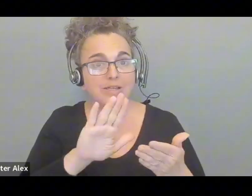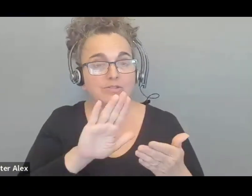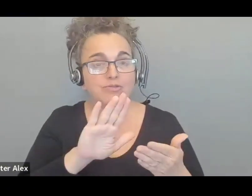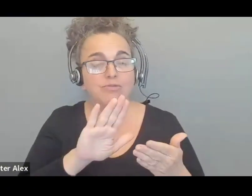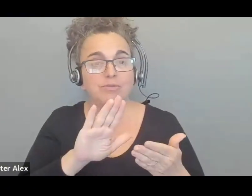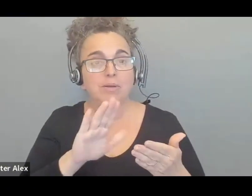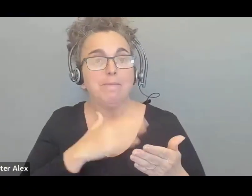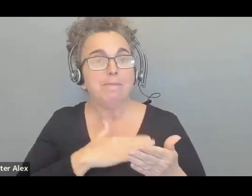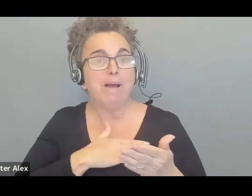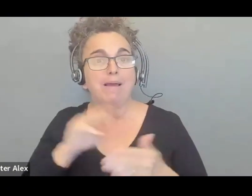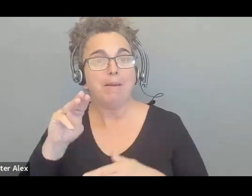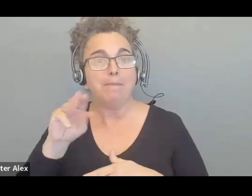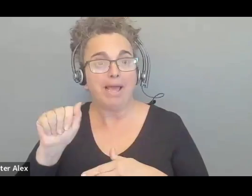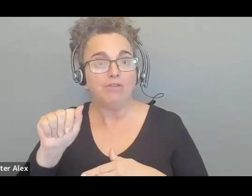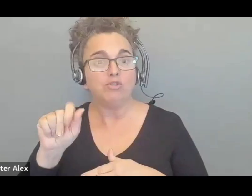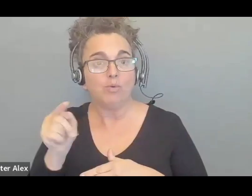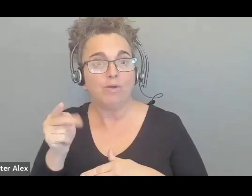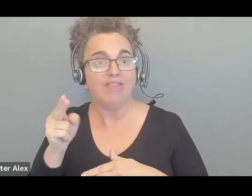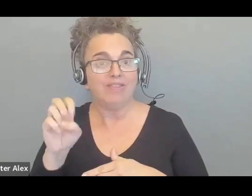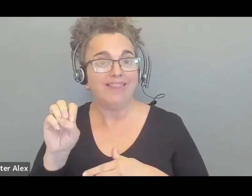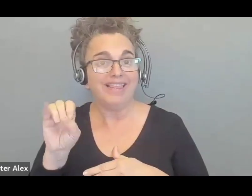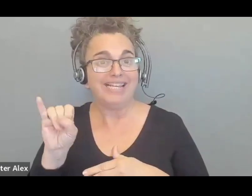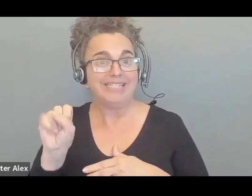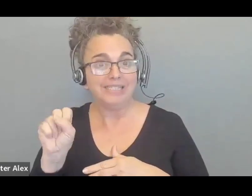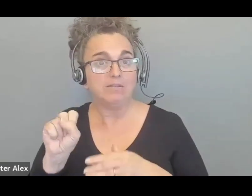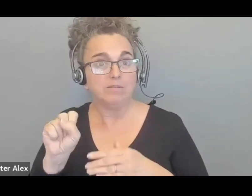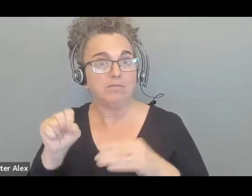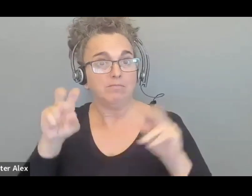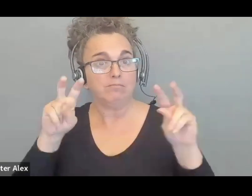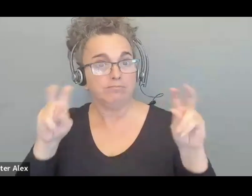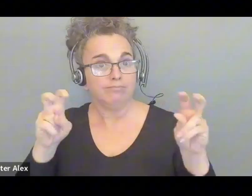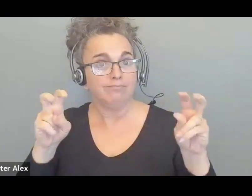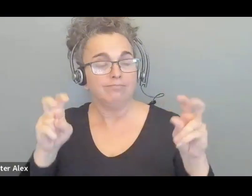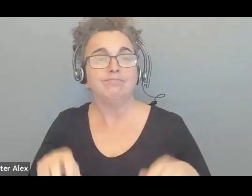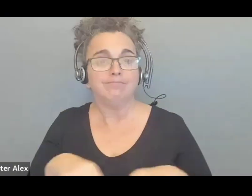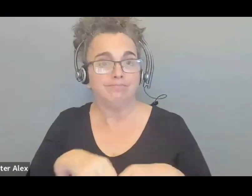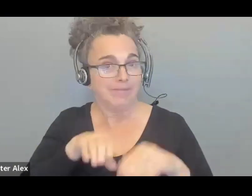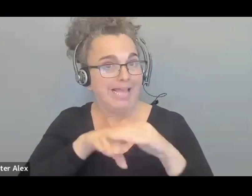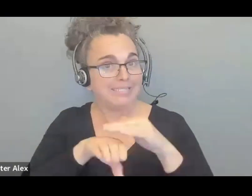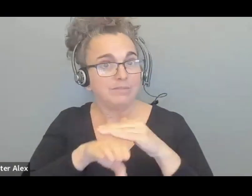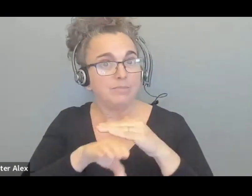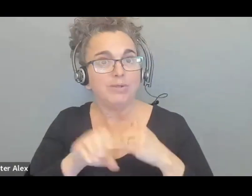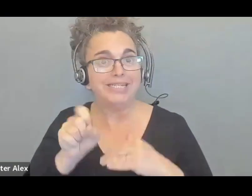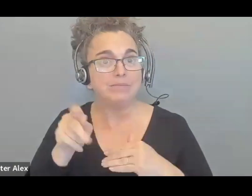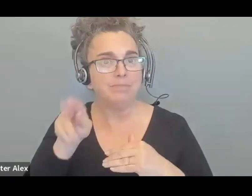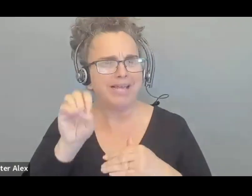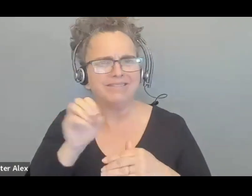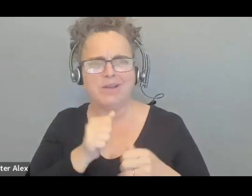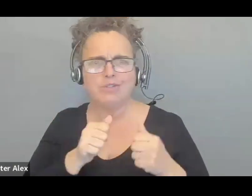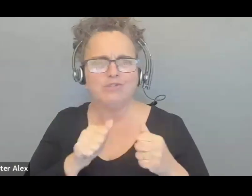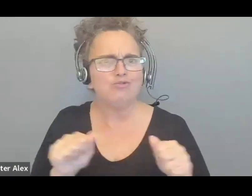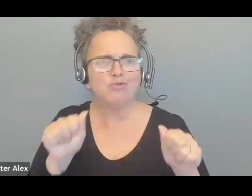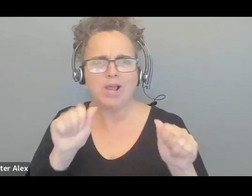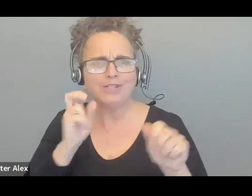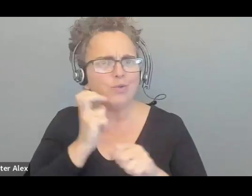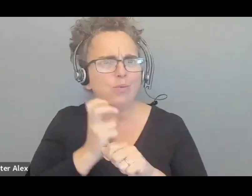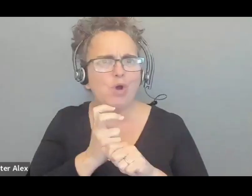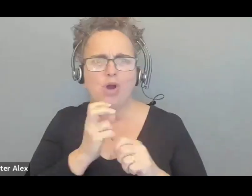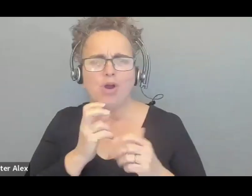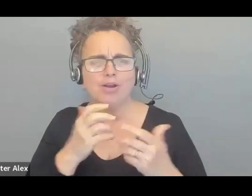my master's thesis was in the accessibility space and I was trying so hard to get a fully